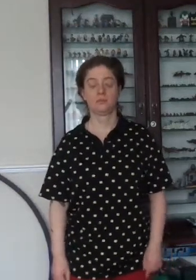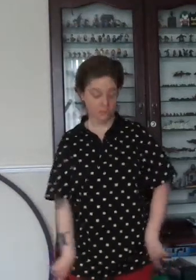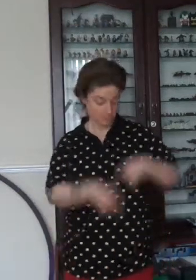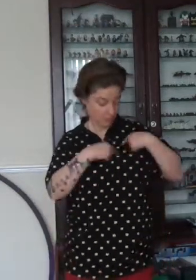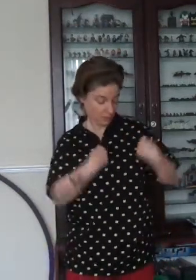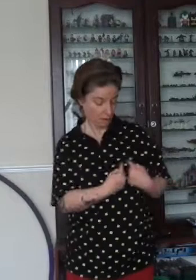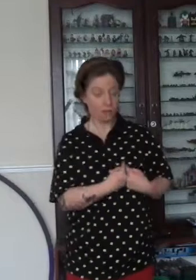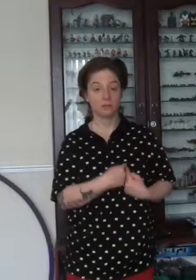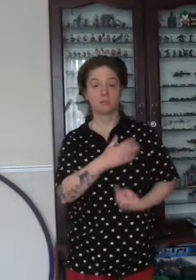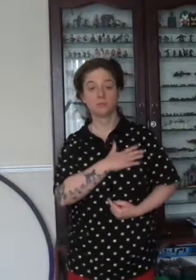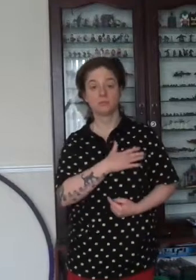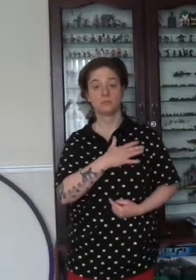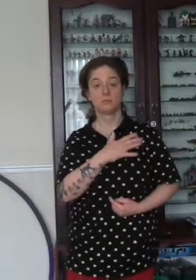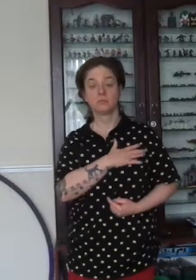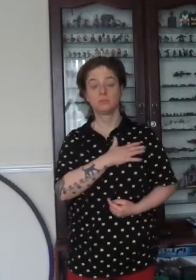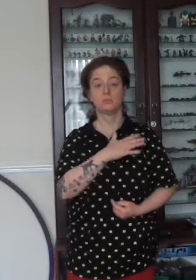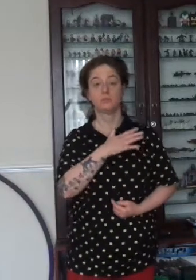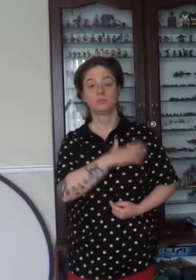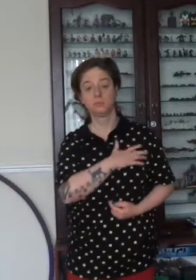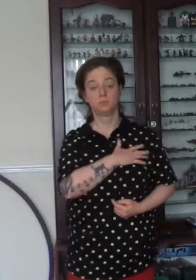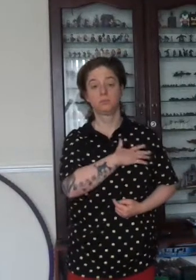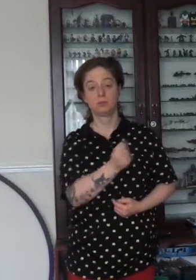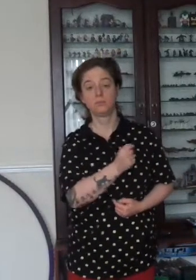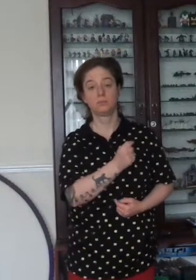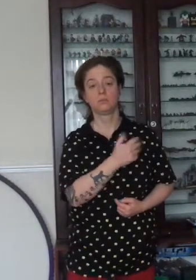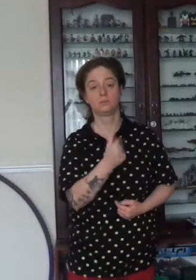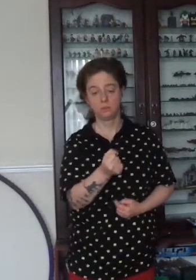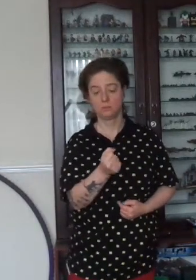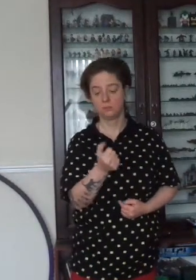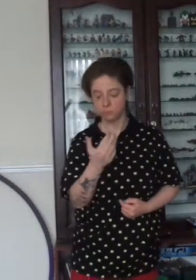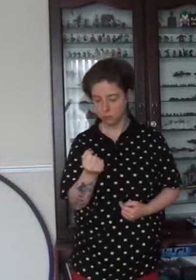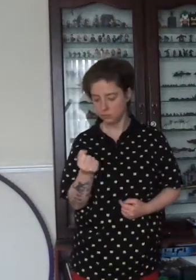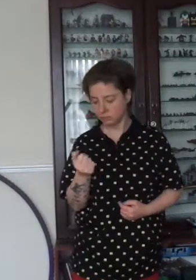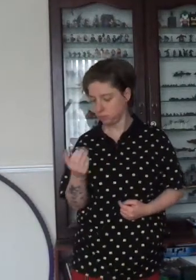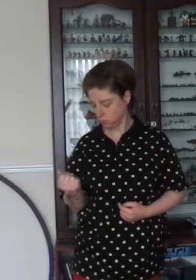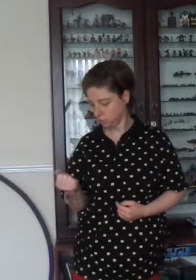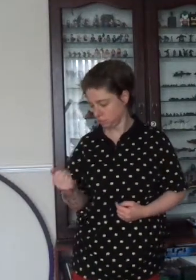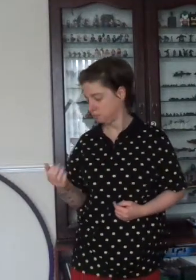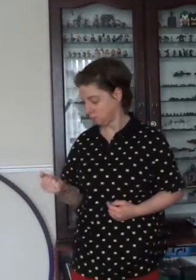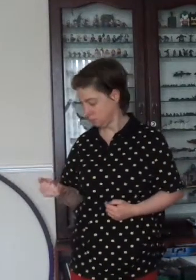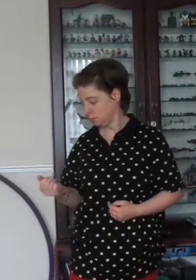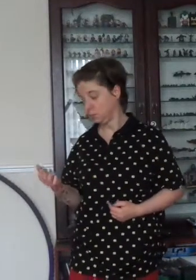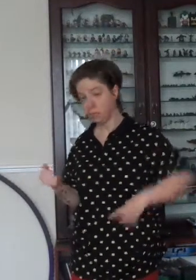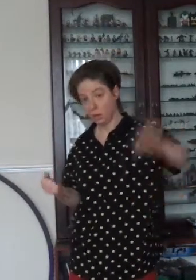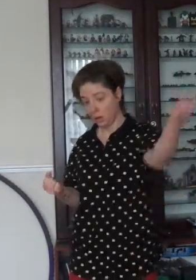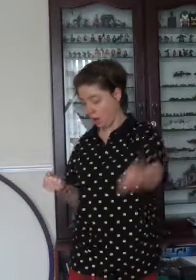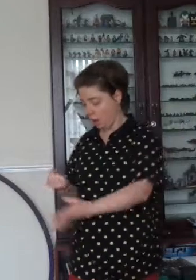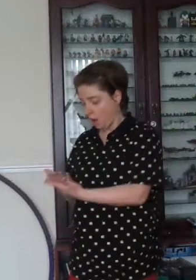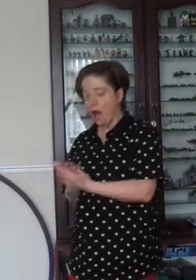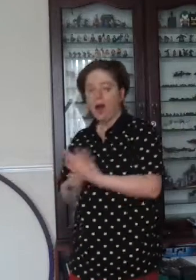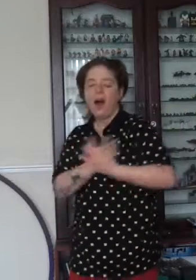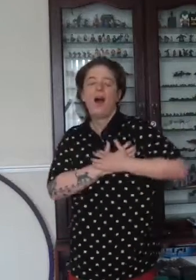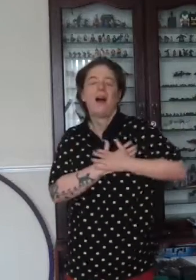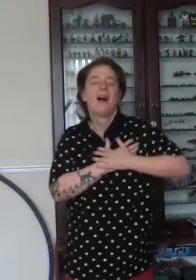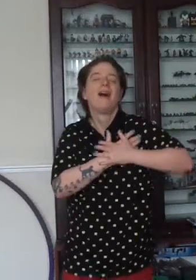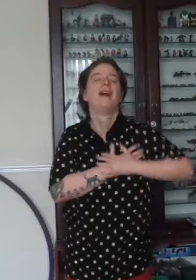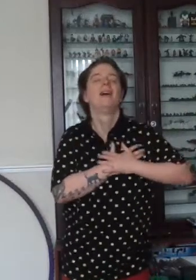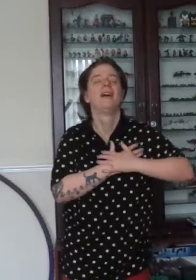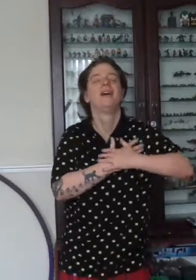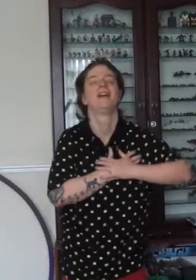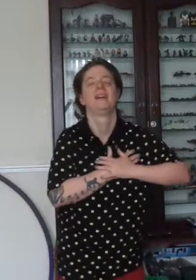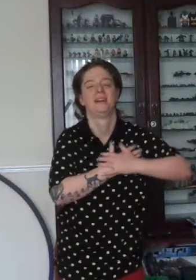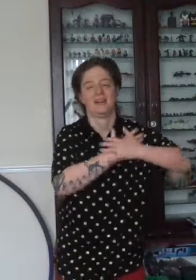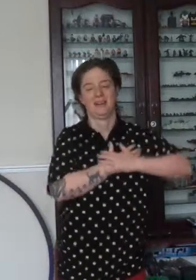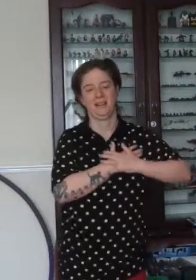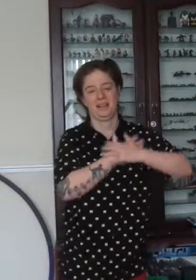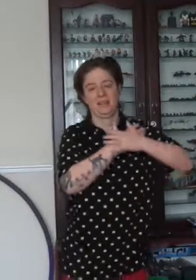I let it fall, my heart And as it fell, you rose to claim it